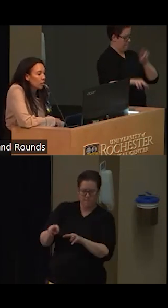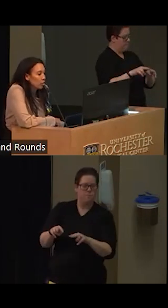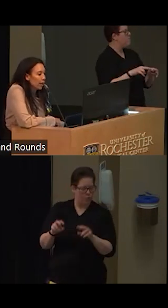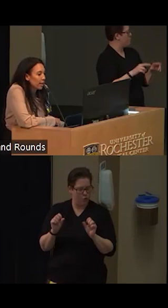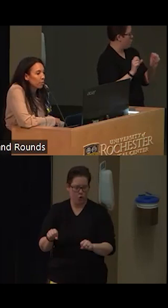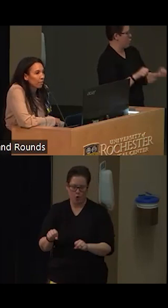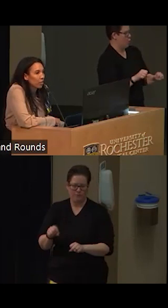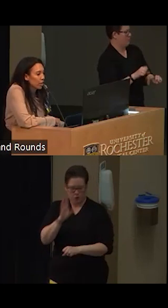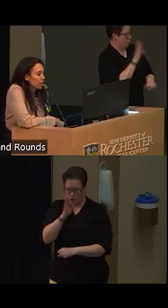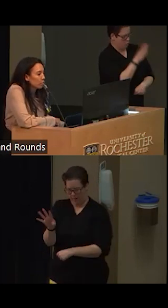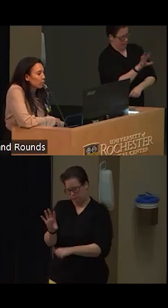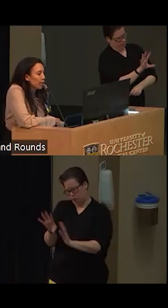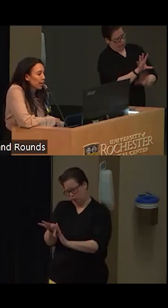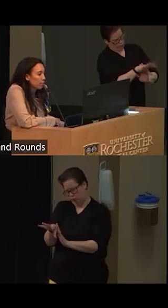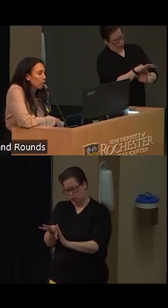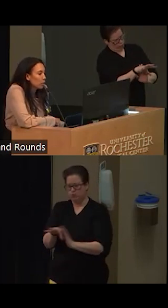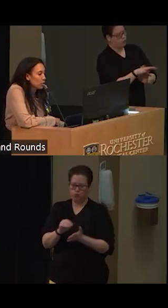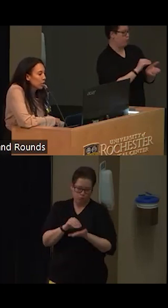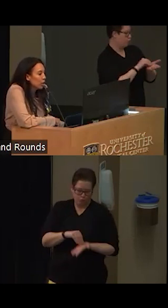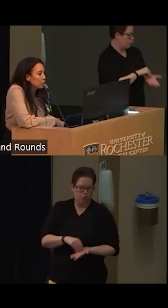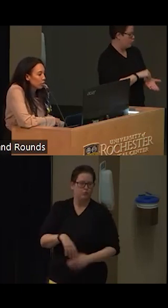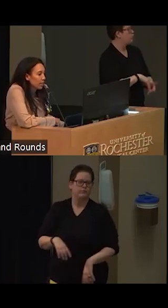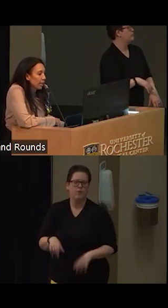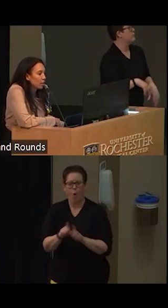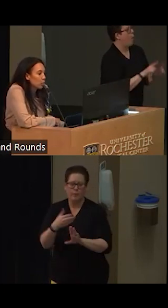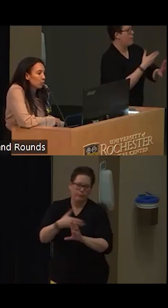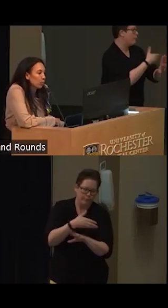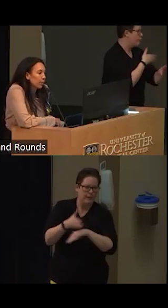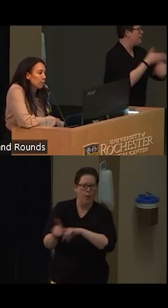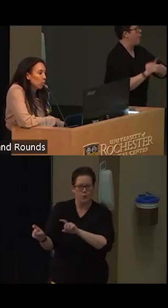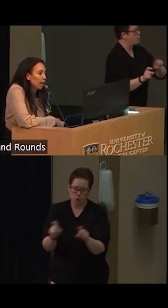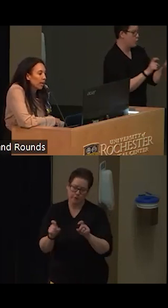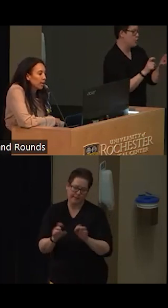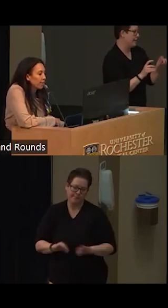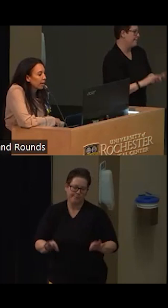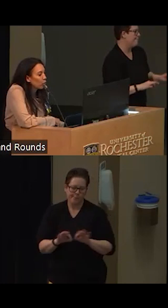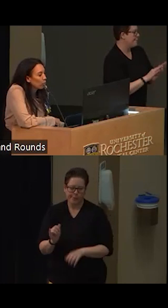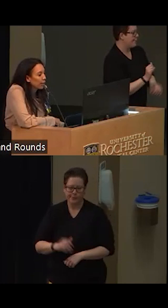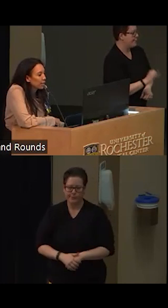direct observation pre and post survey scales were really important and then incorporating